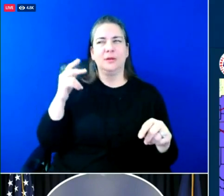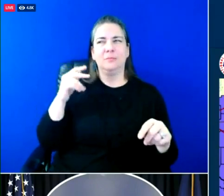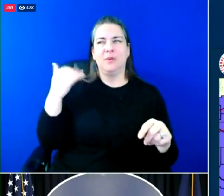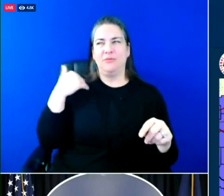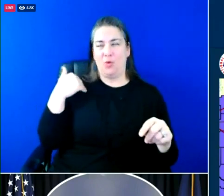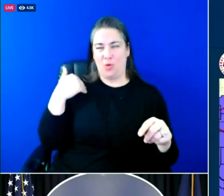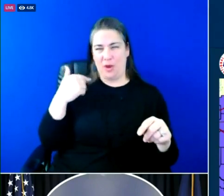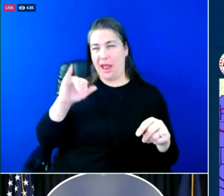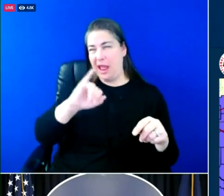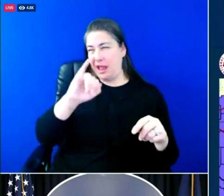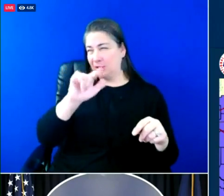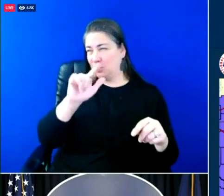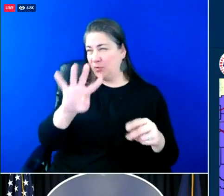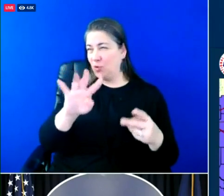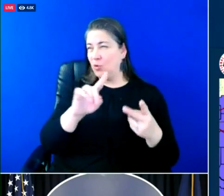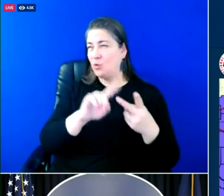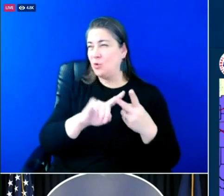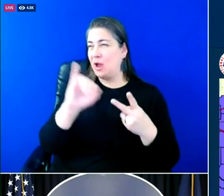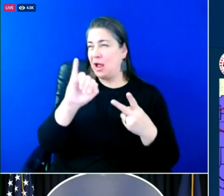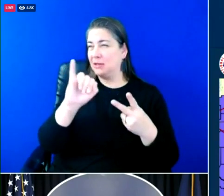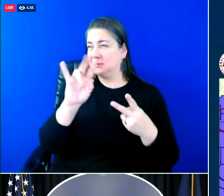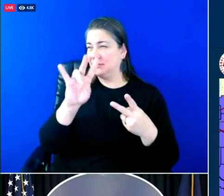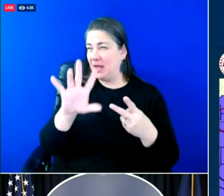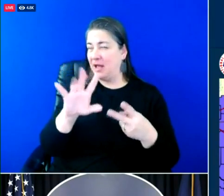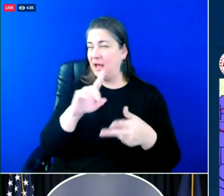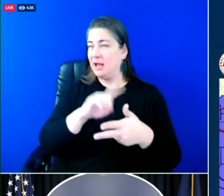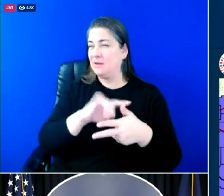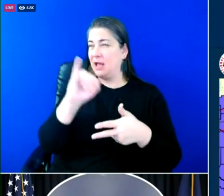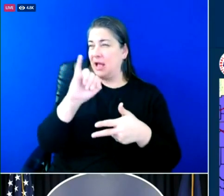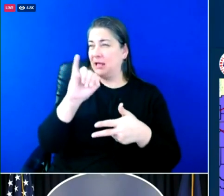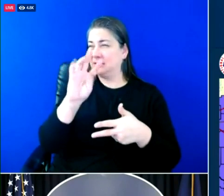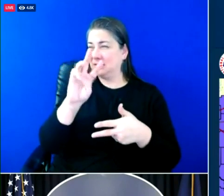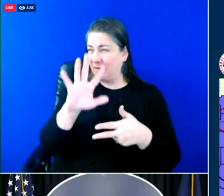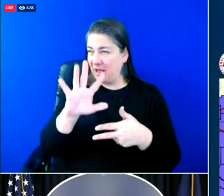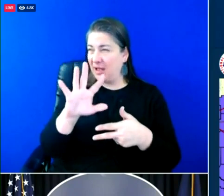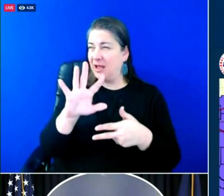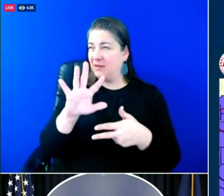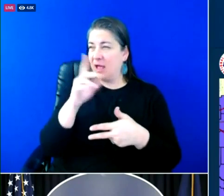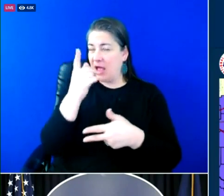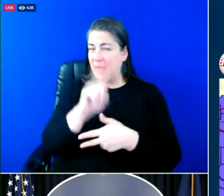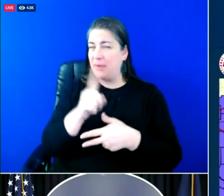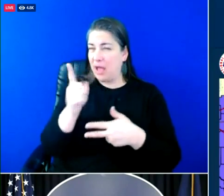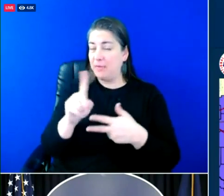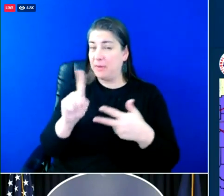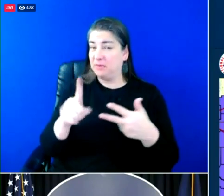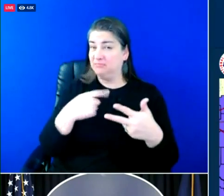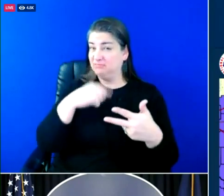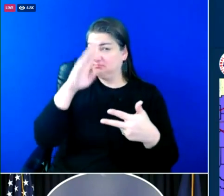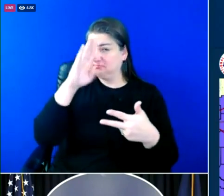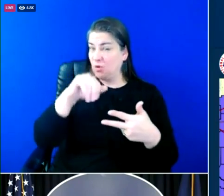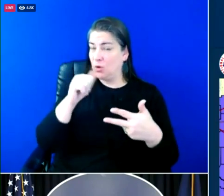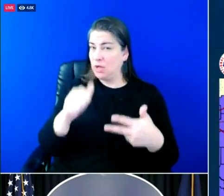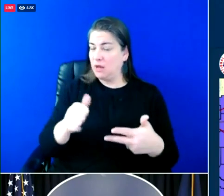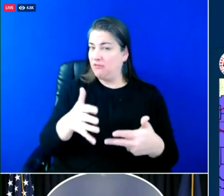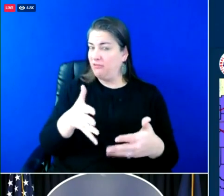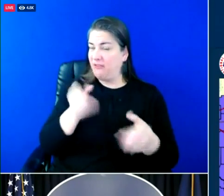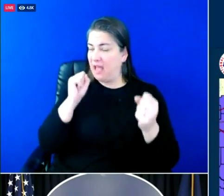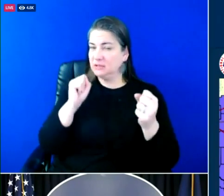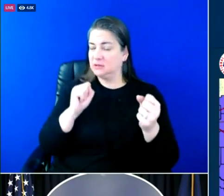I 75 65. So they occurred very quickly, and they have the propensity to strand